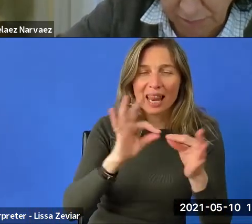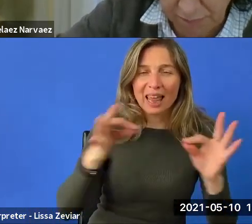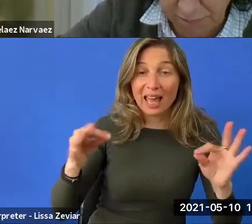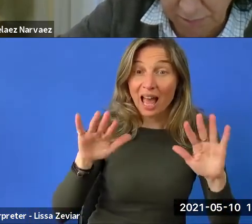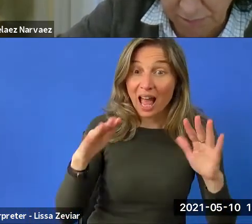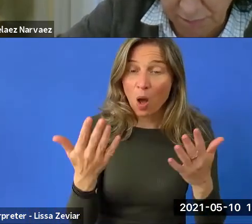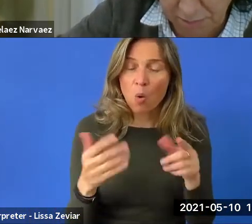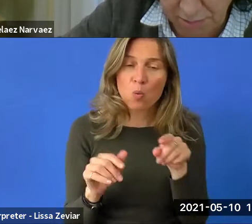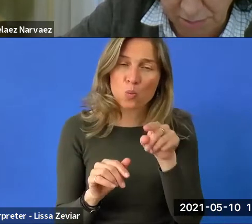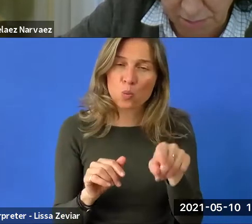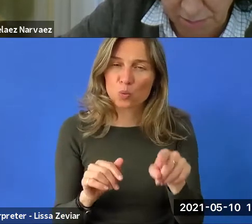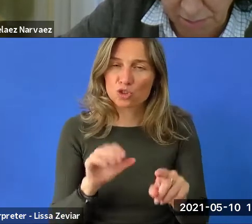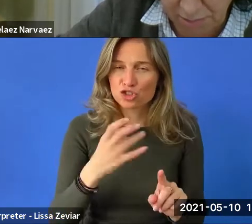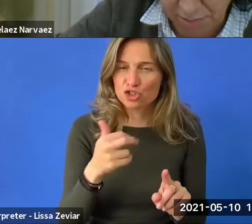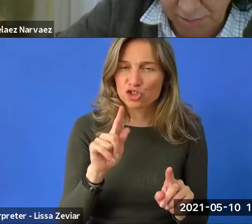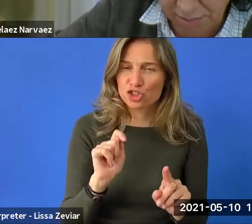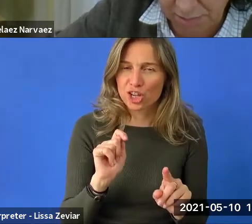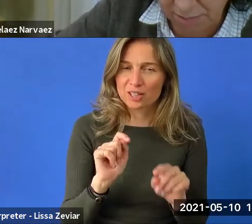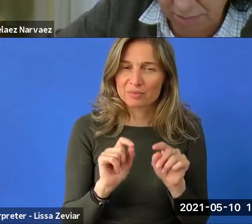To choose your language, open the menu.